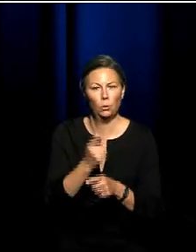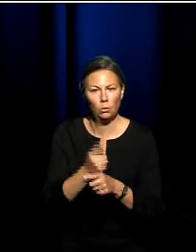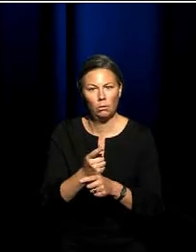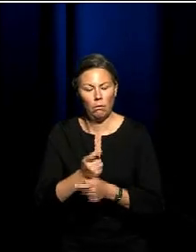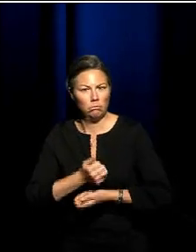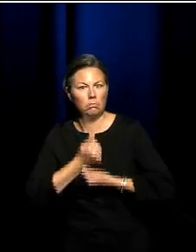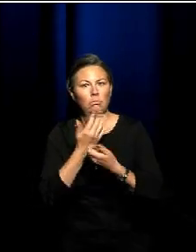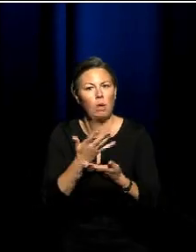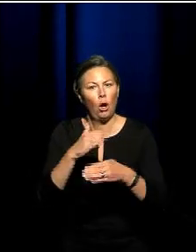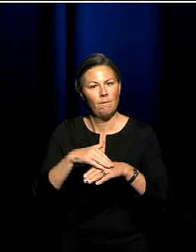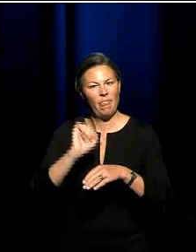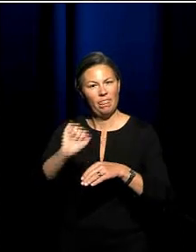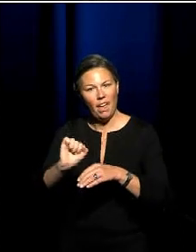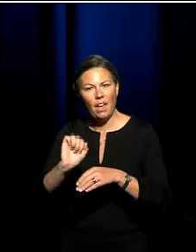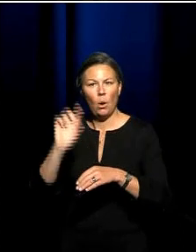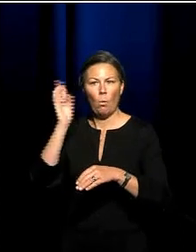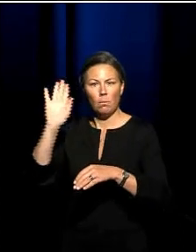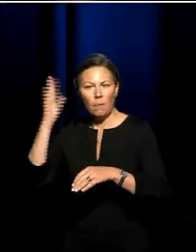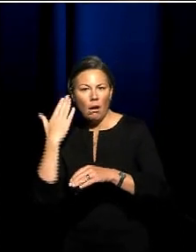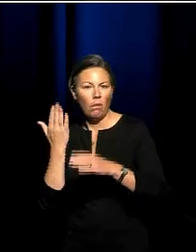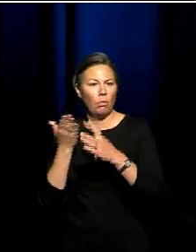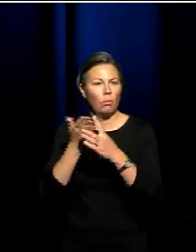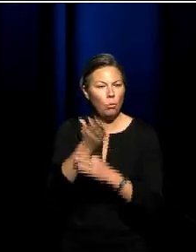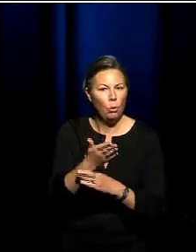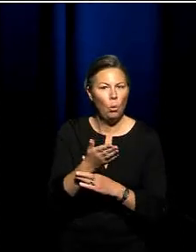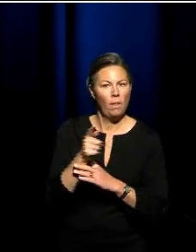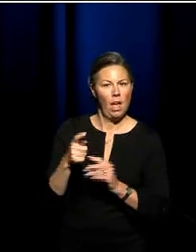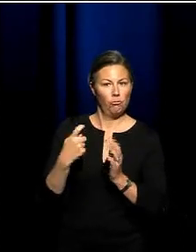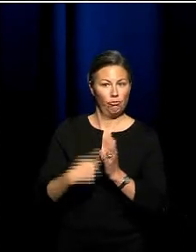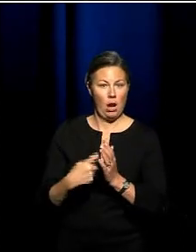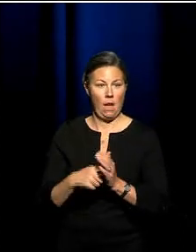us until there are fully operational legal advisory and other support